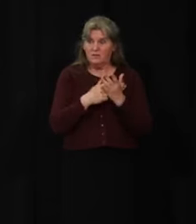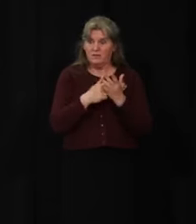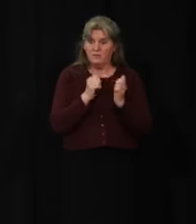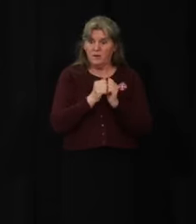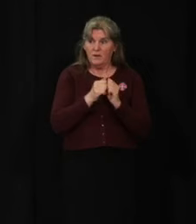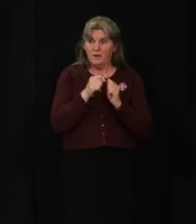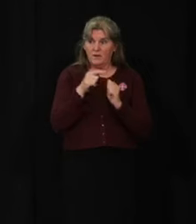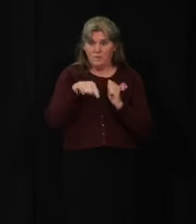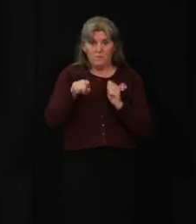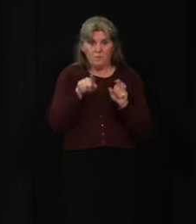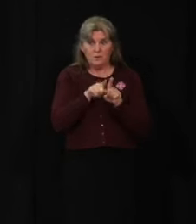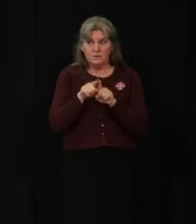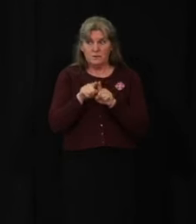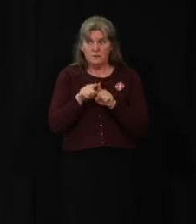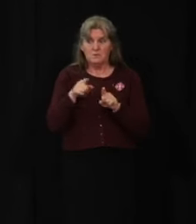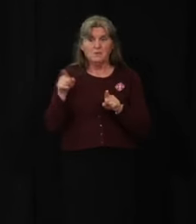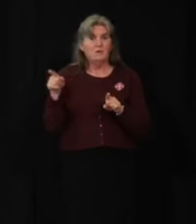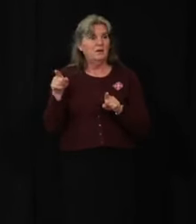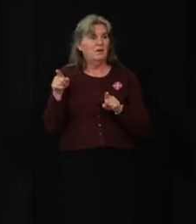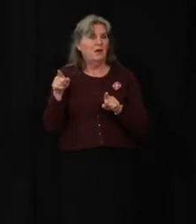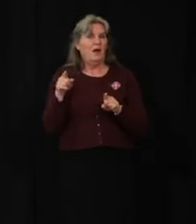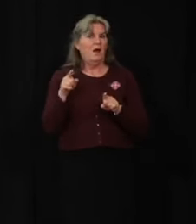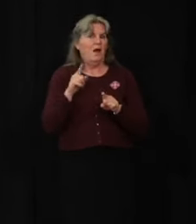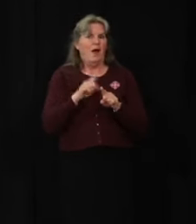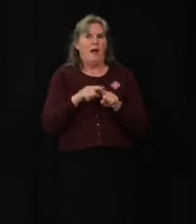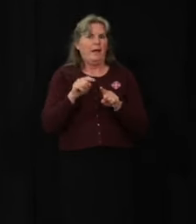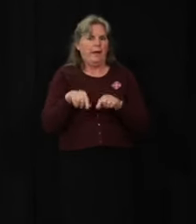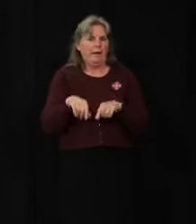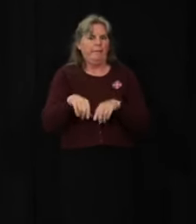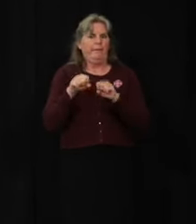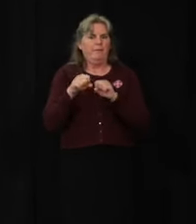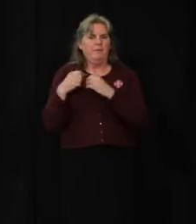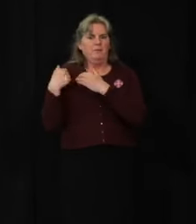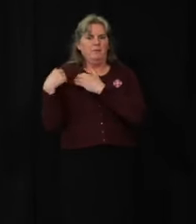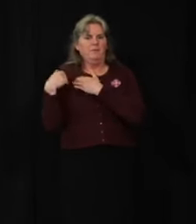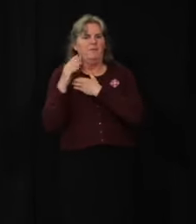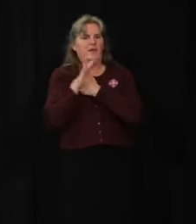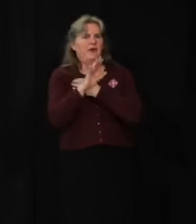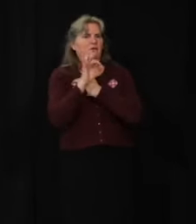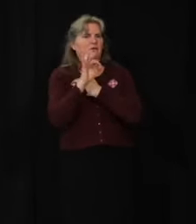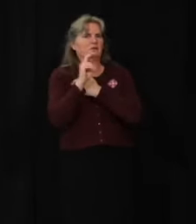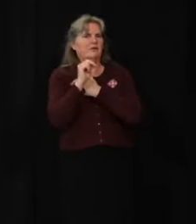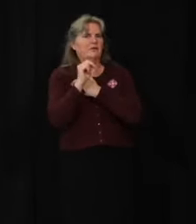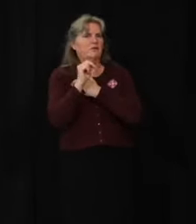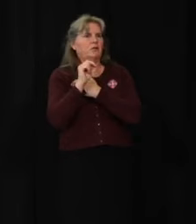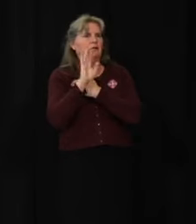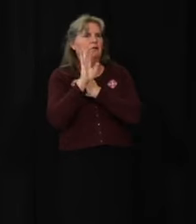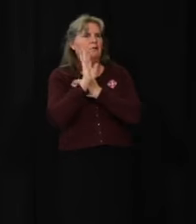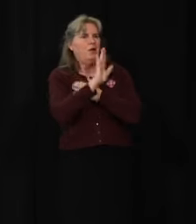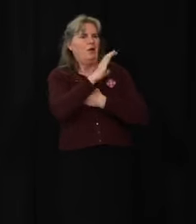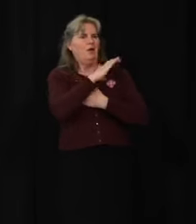can we just take a little bit more time to regain where we are. Even if we look at things like